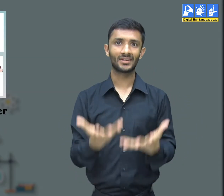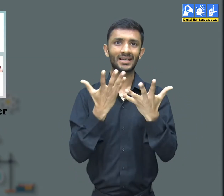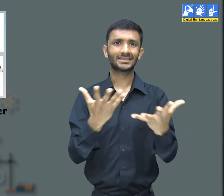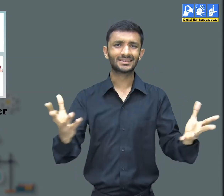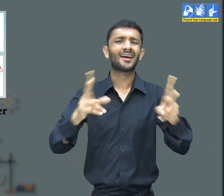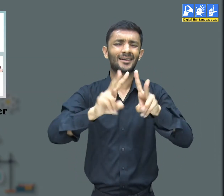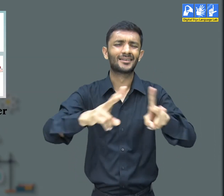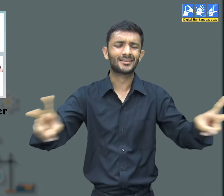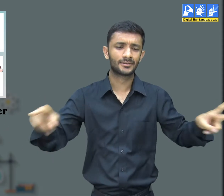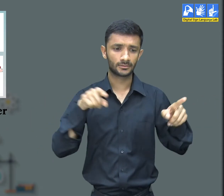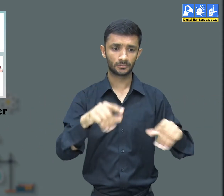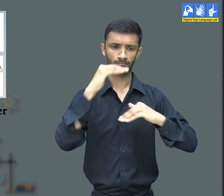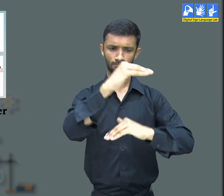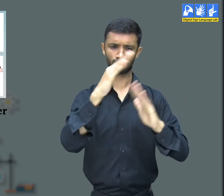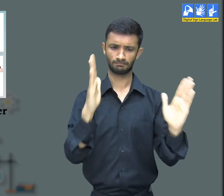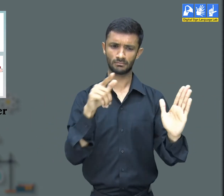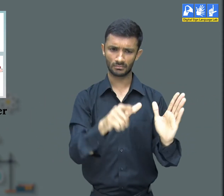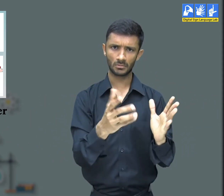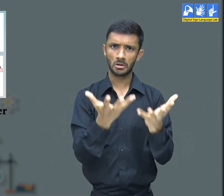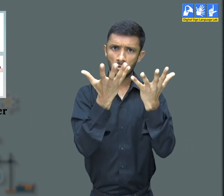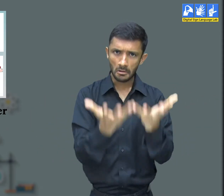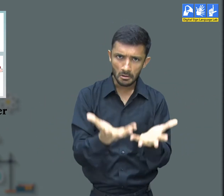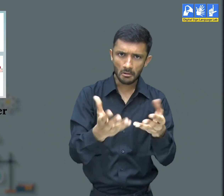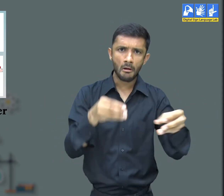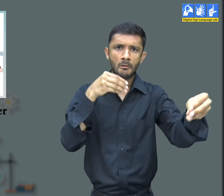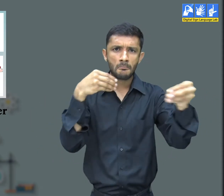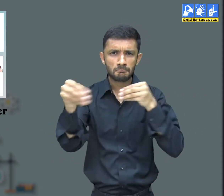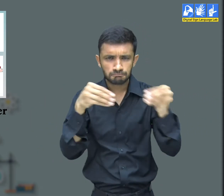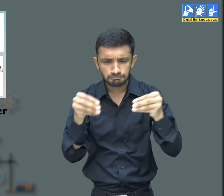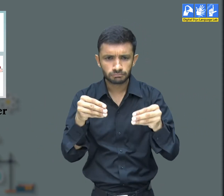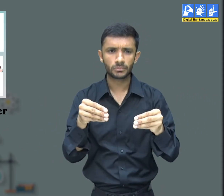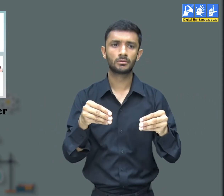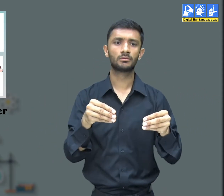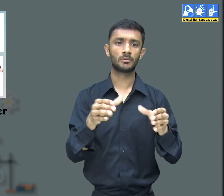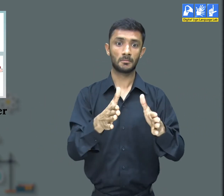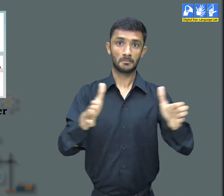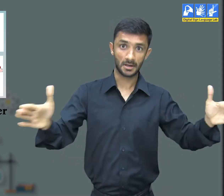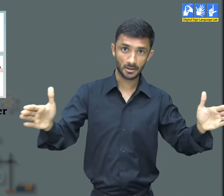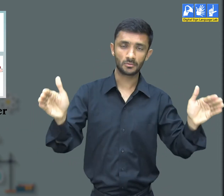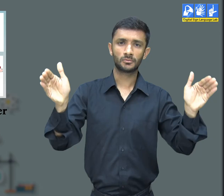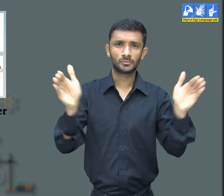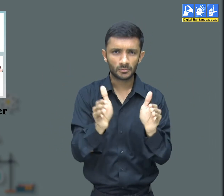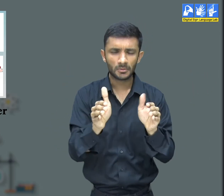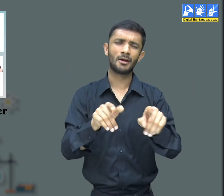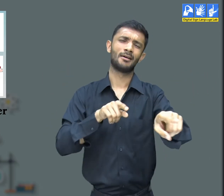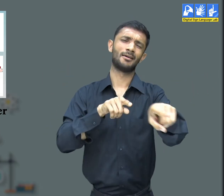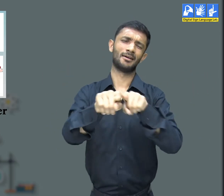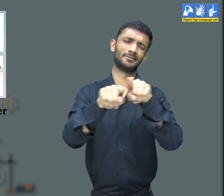1. The structure of matter i.e. the shape, weight and size of objects.